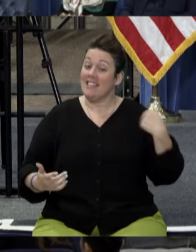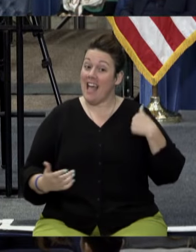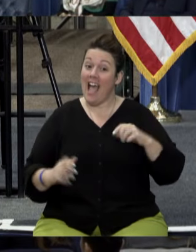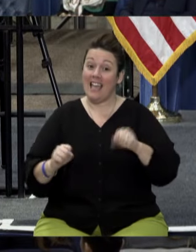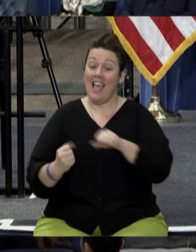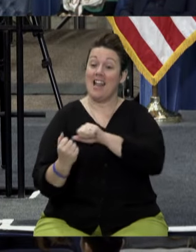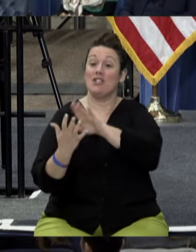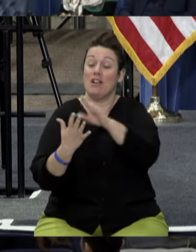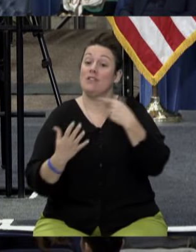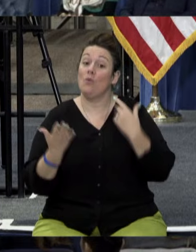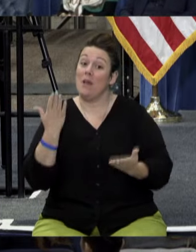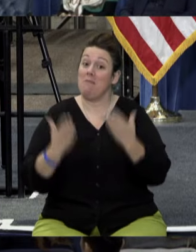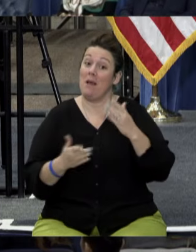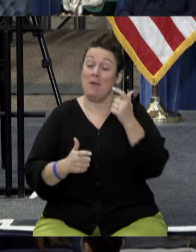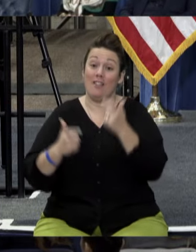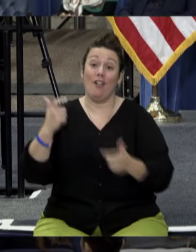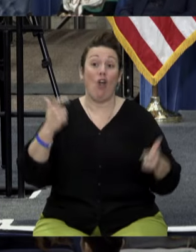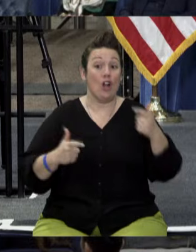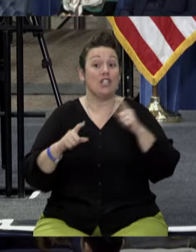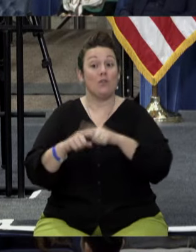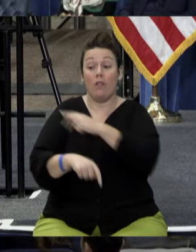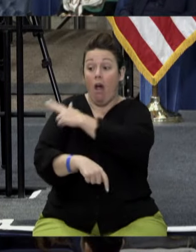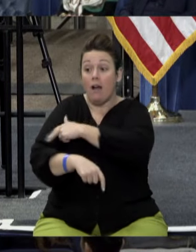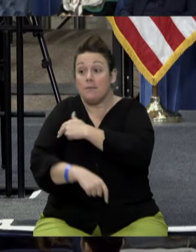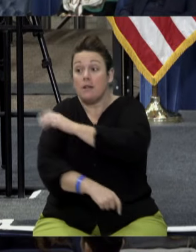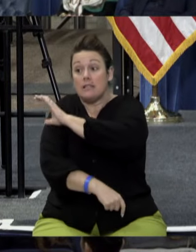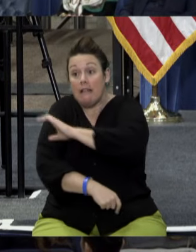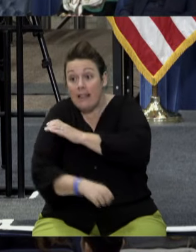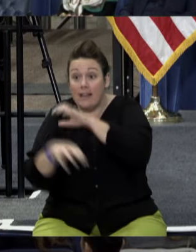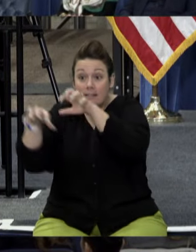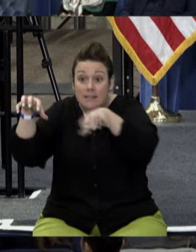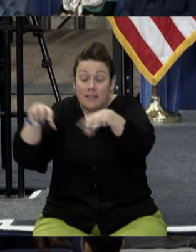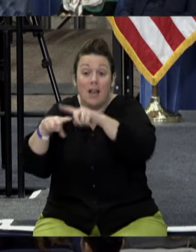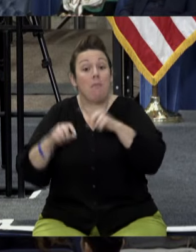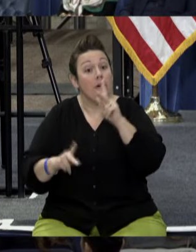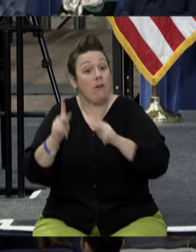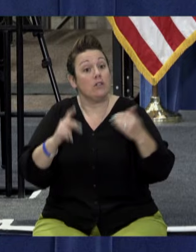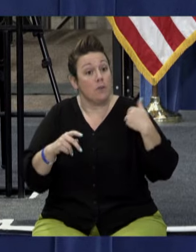is that we may be the largest with hospitals and clinics, but folks, we've hadn't acted like it.